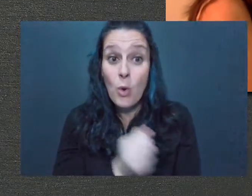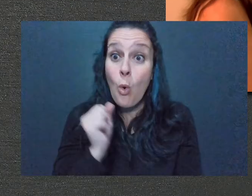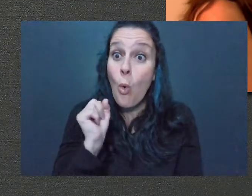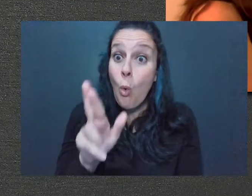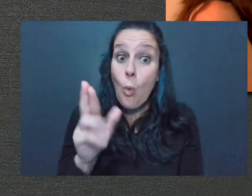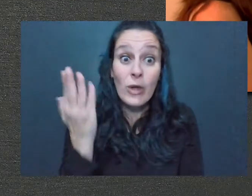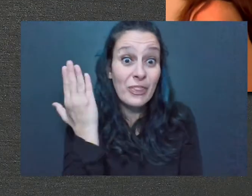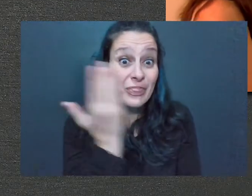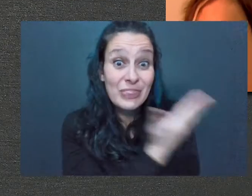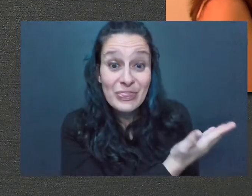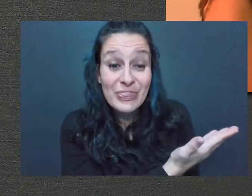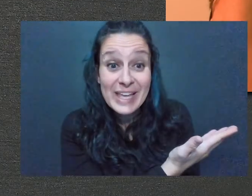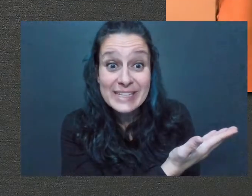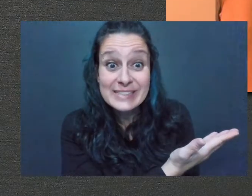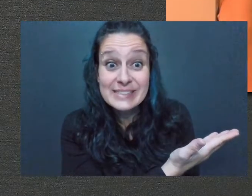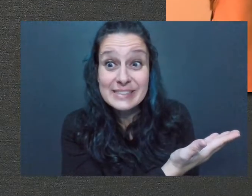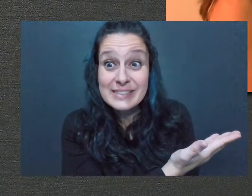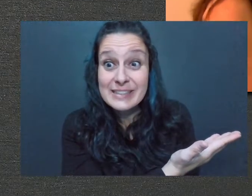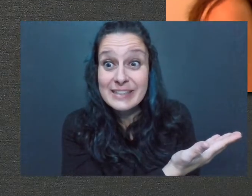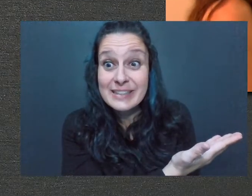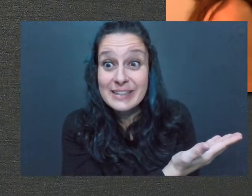or, or this.